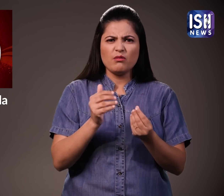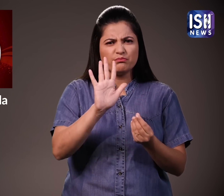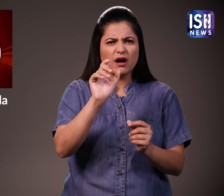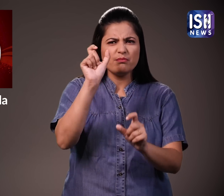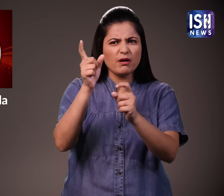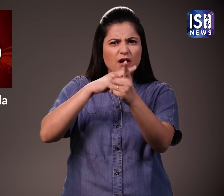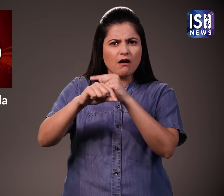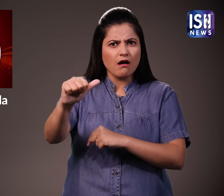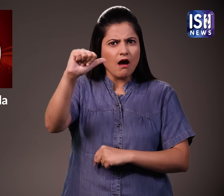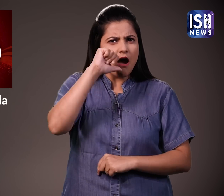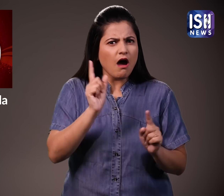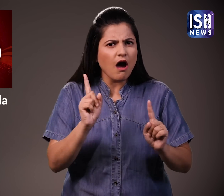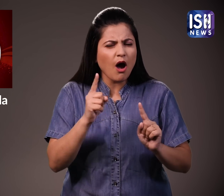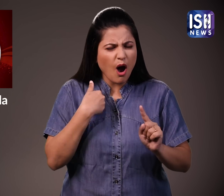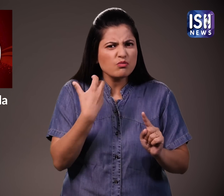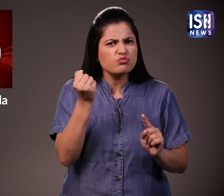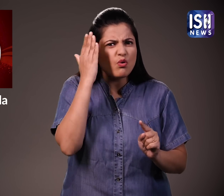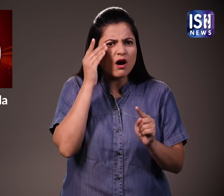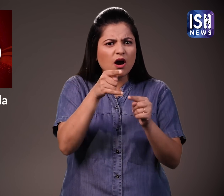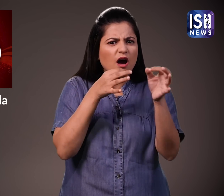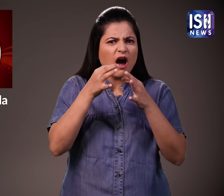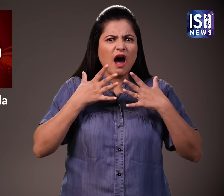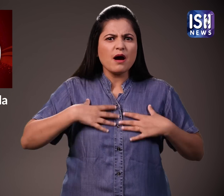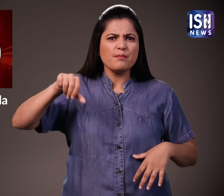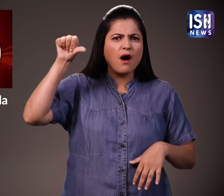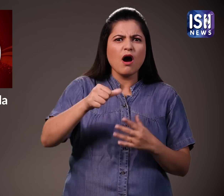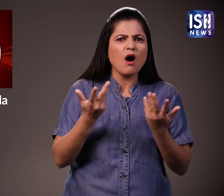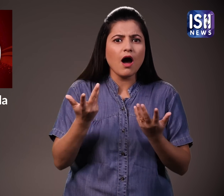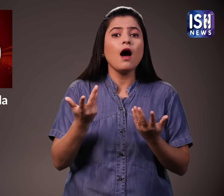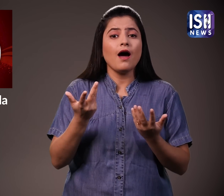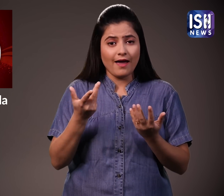Do you want to know why you must not drink coca-cola?